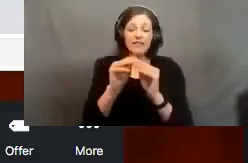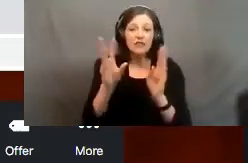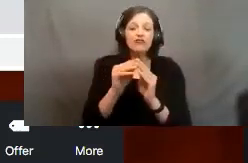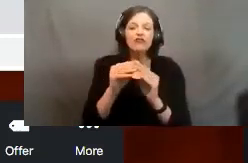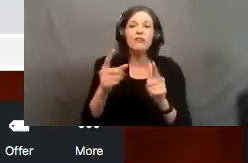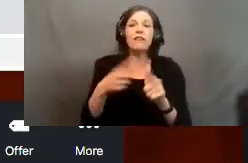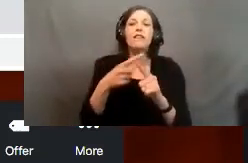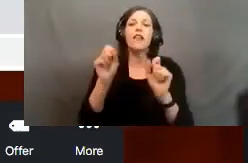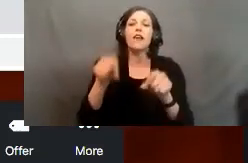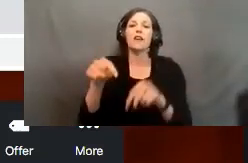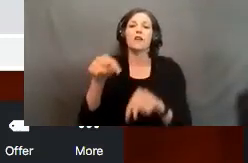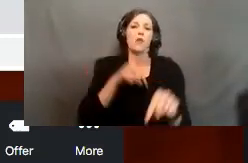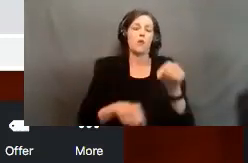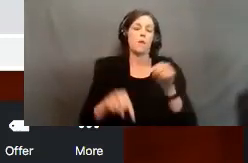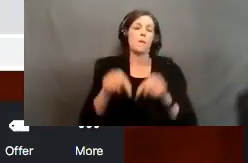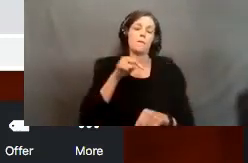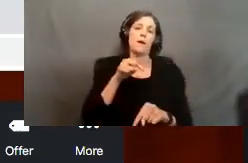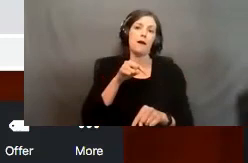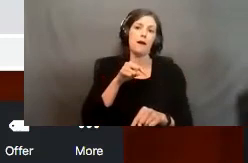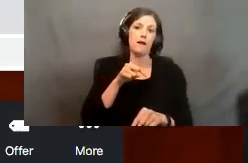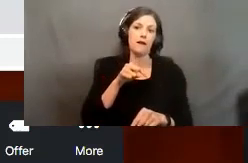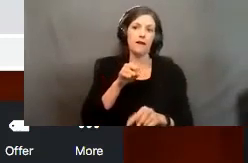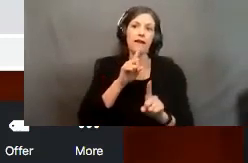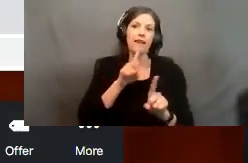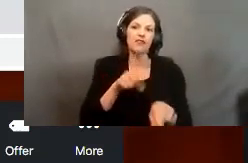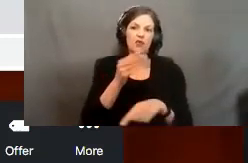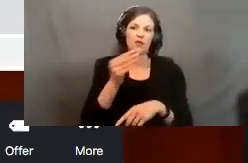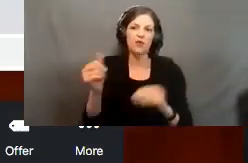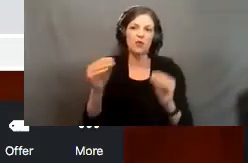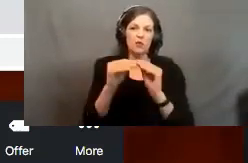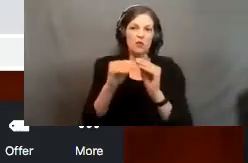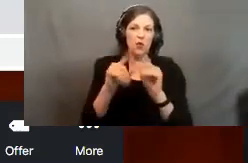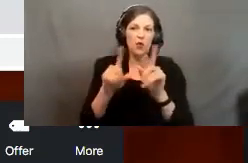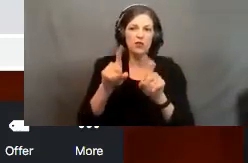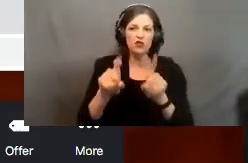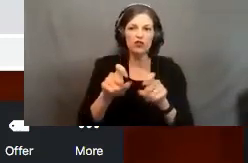answer a few more of those. Are there any other 12:41:10 questions specifically about this